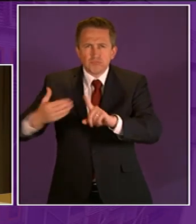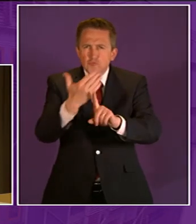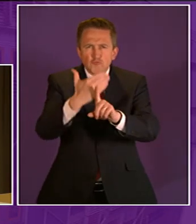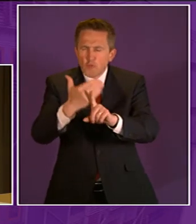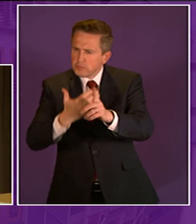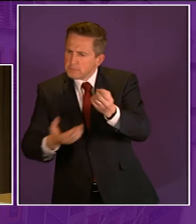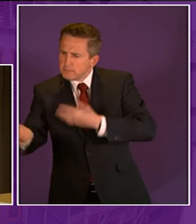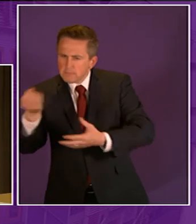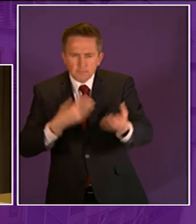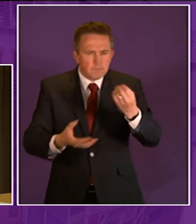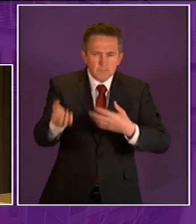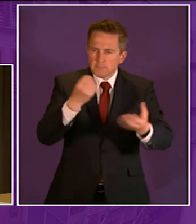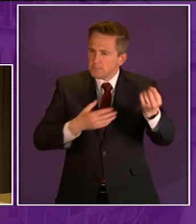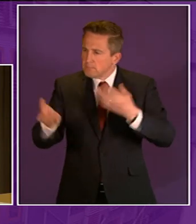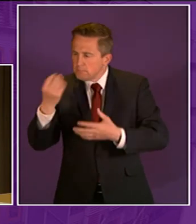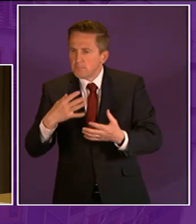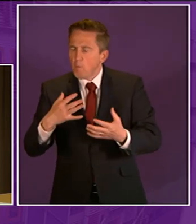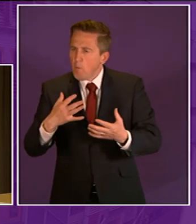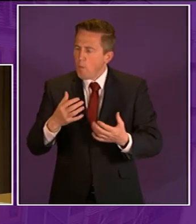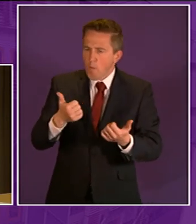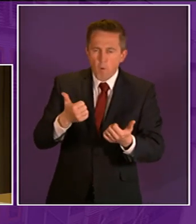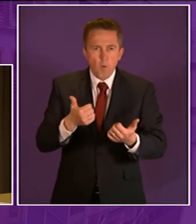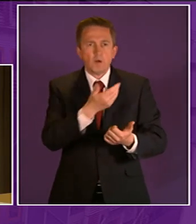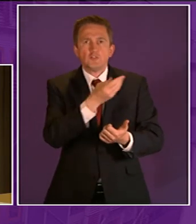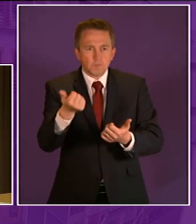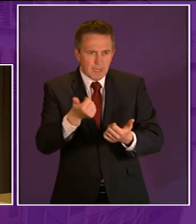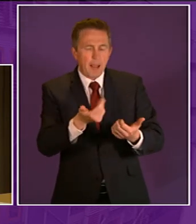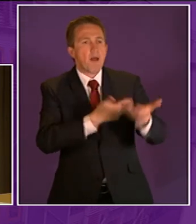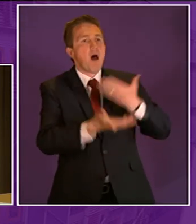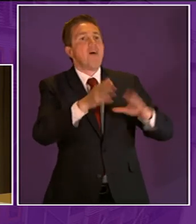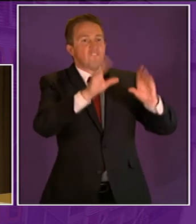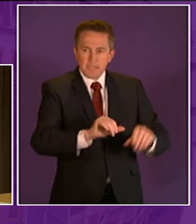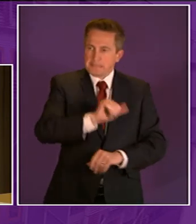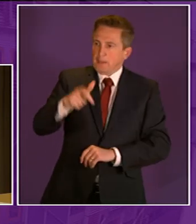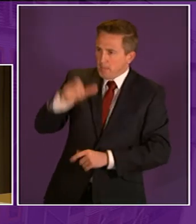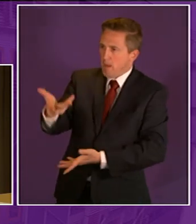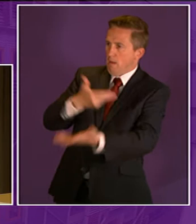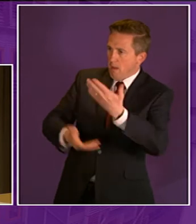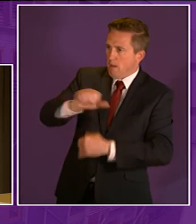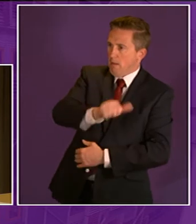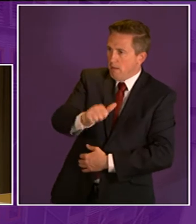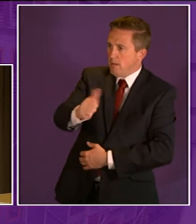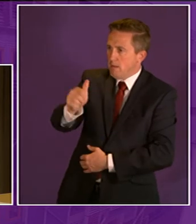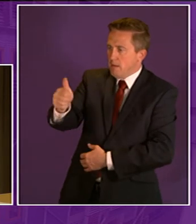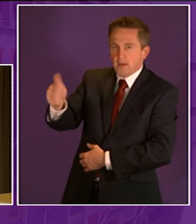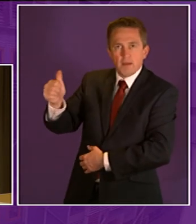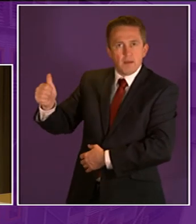and sometimes we have to move on too quickly to the next conversation or task.